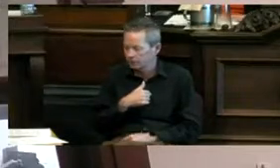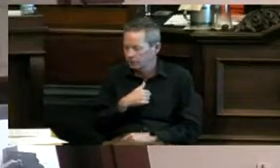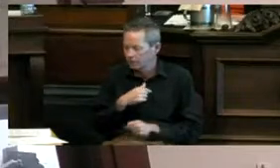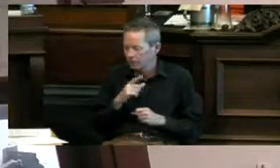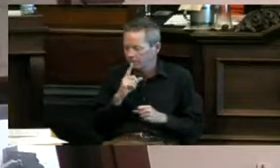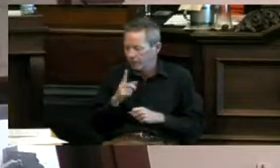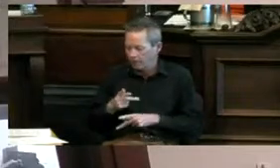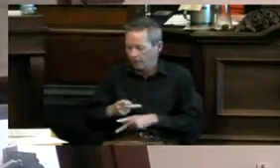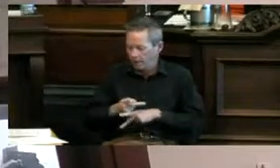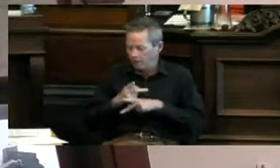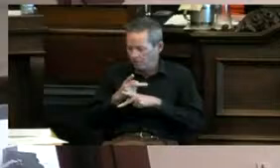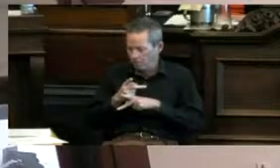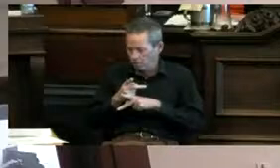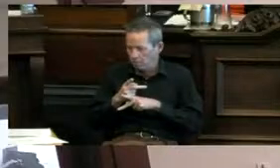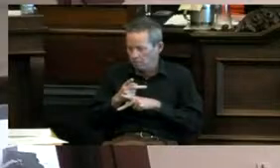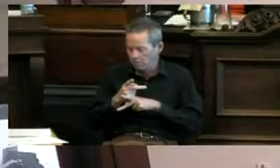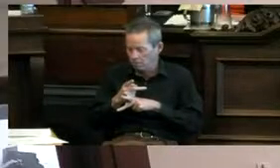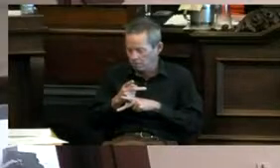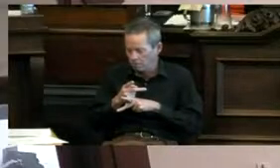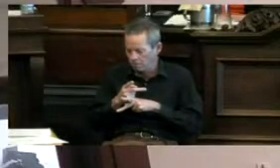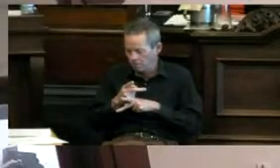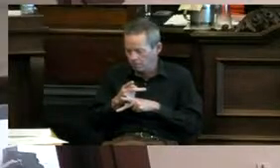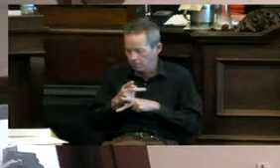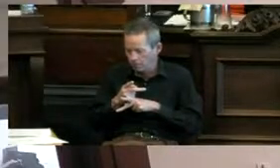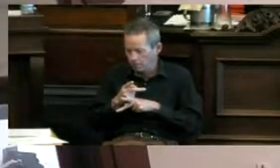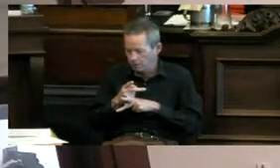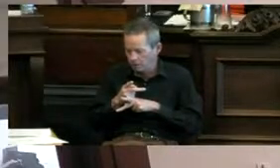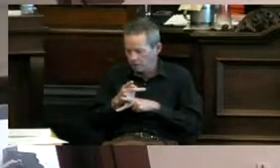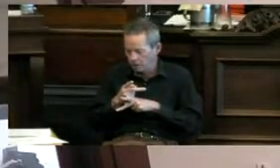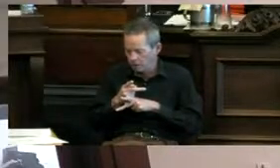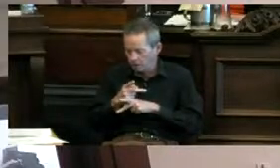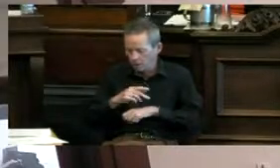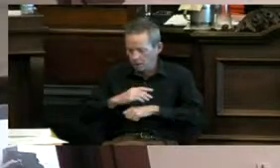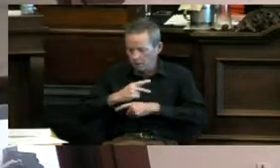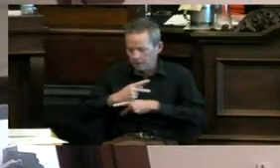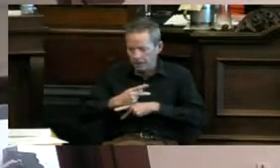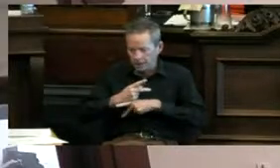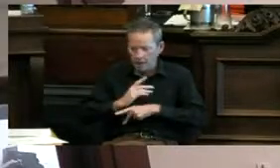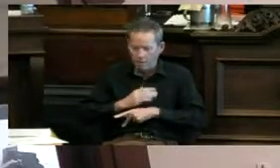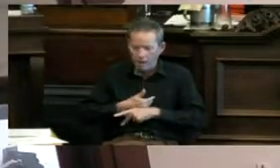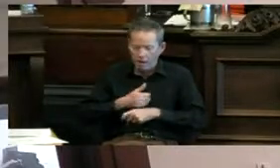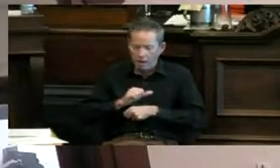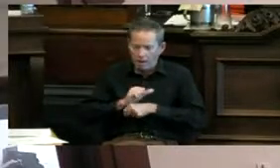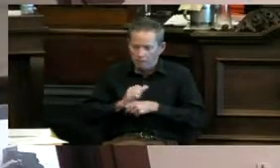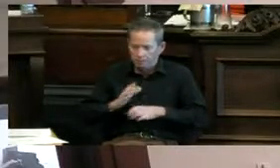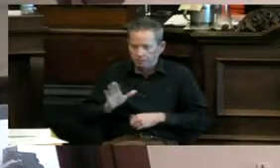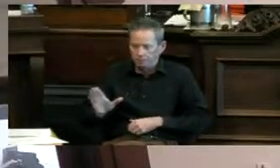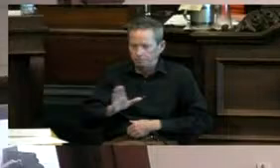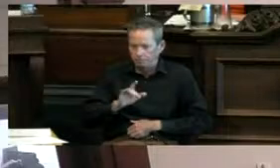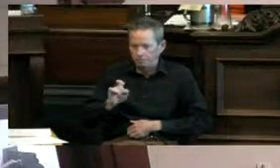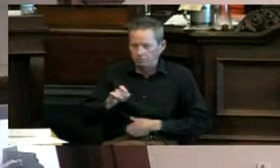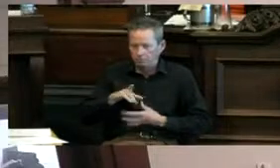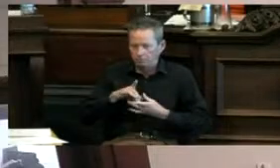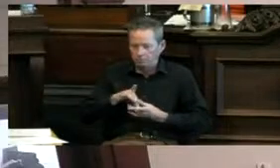make sure that we are very, you